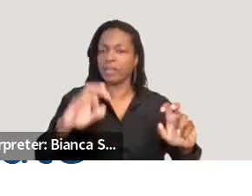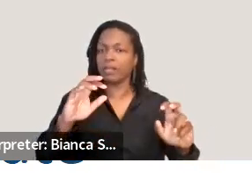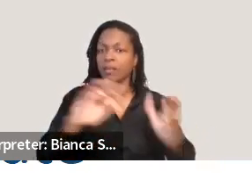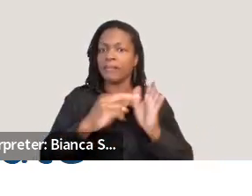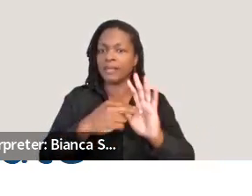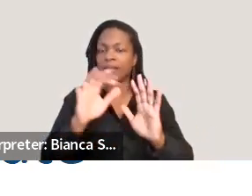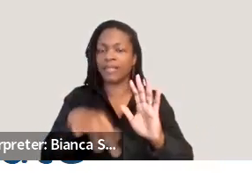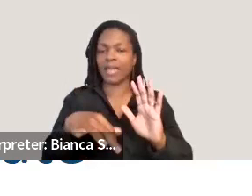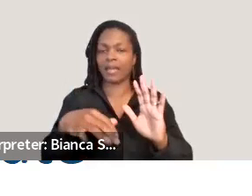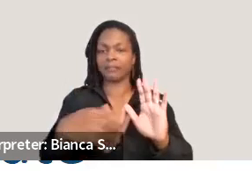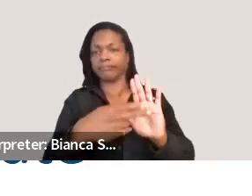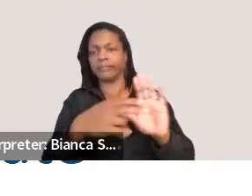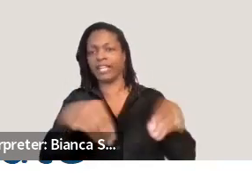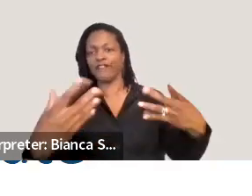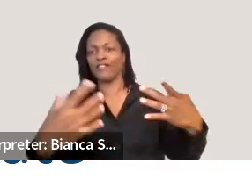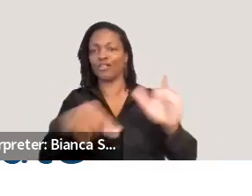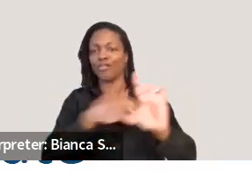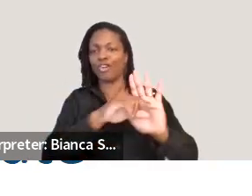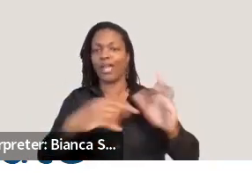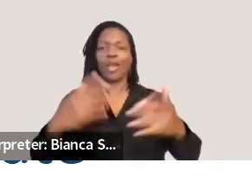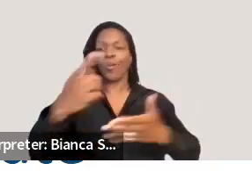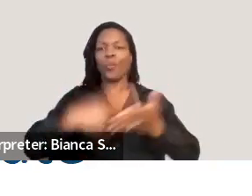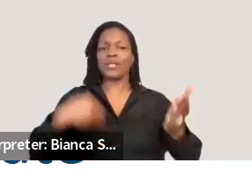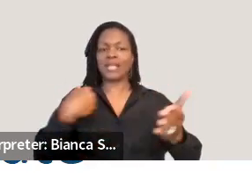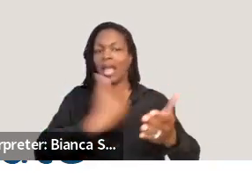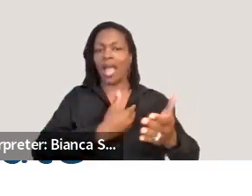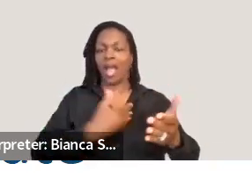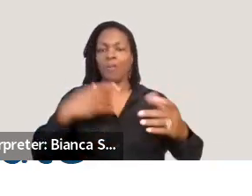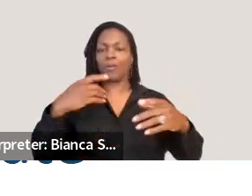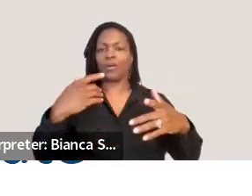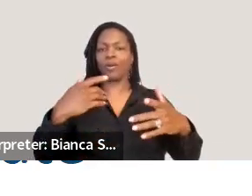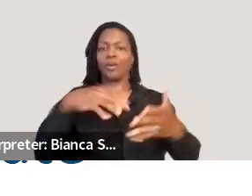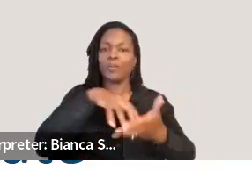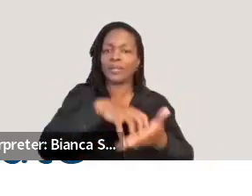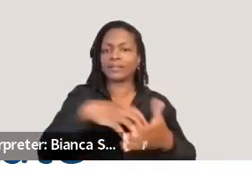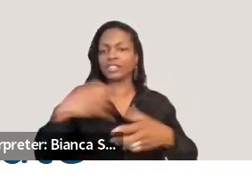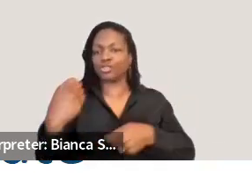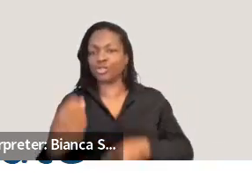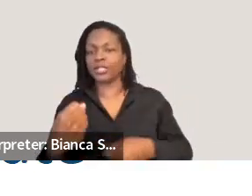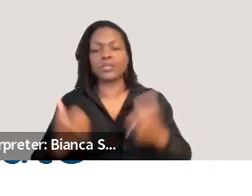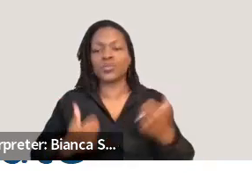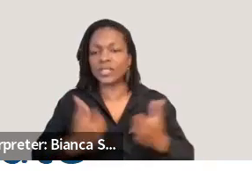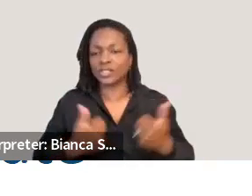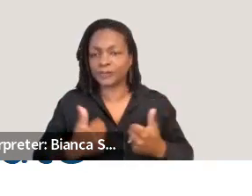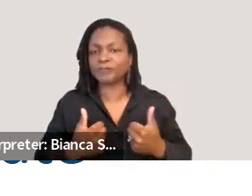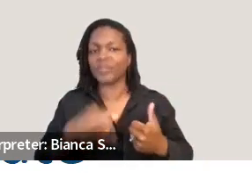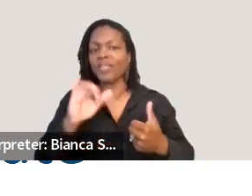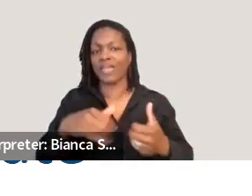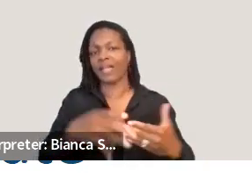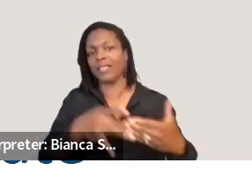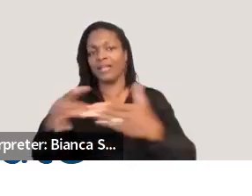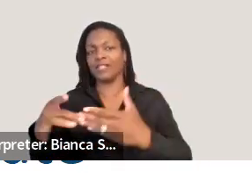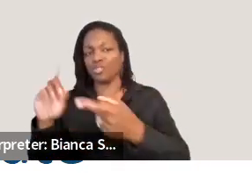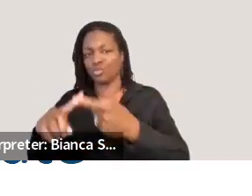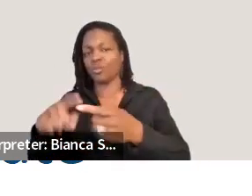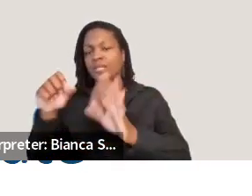Where are the issues? What do we need to continue? And that ultimately leads us to the state health improvement plan, which we refer to as the ship.